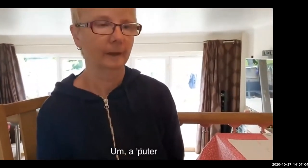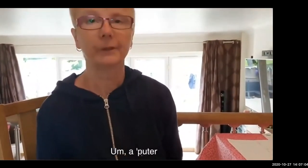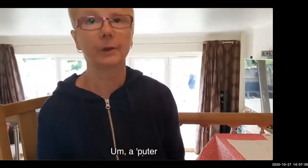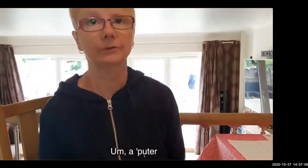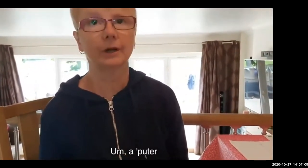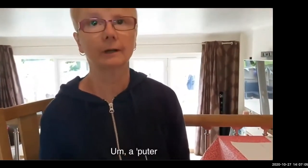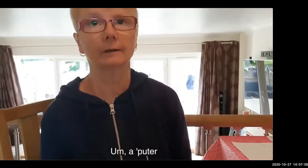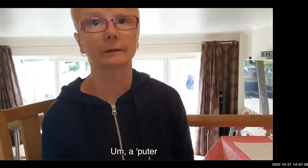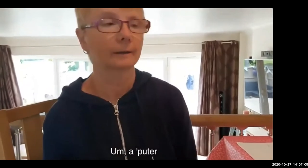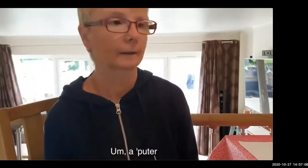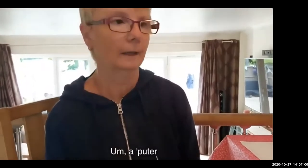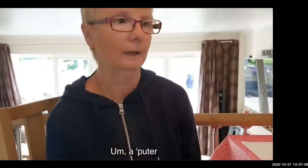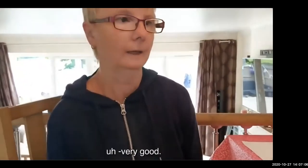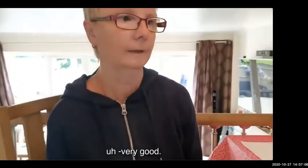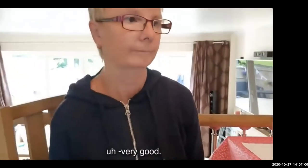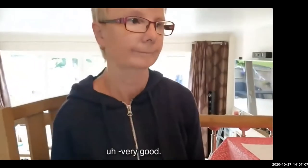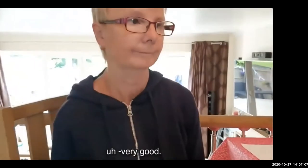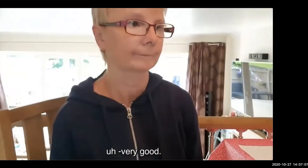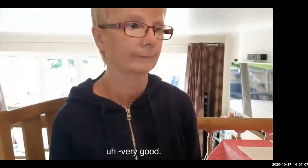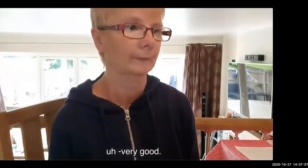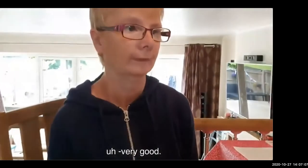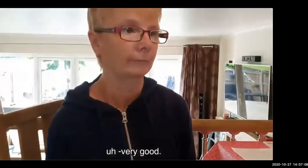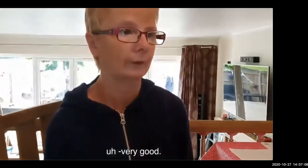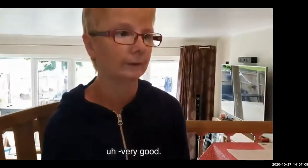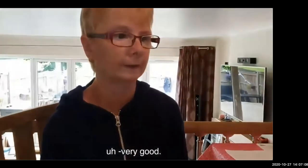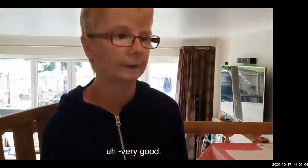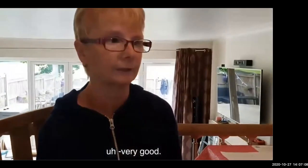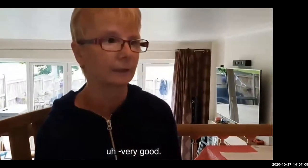Um a 'puter uh very good